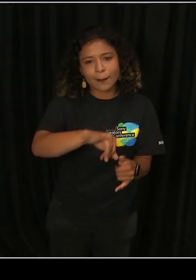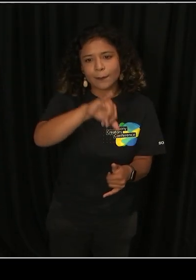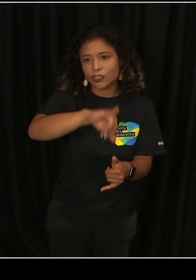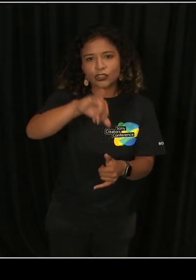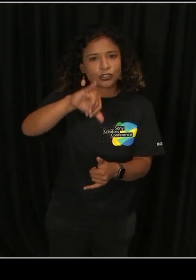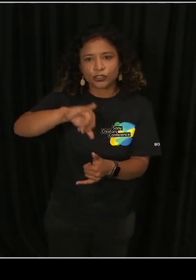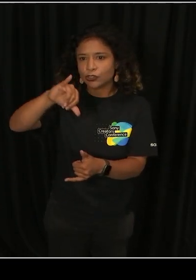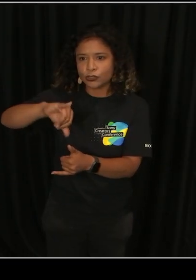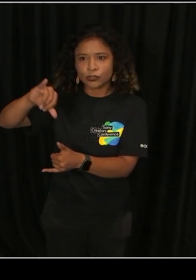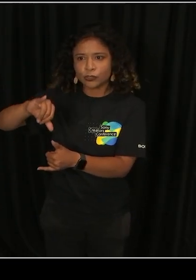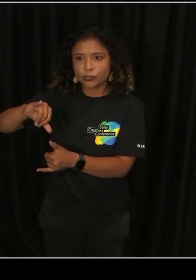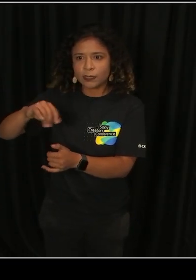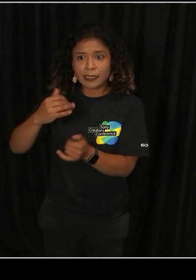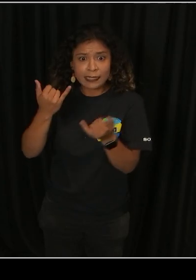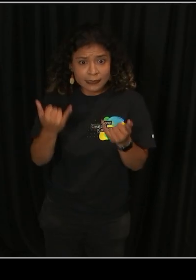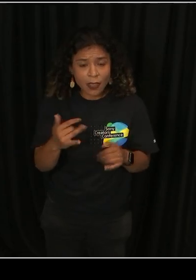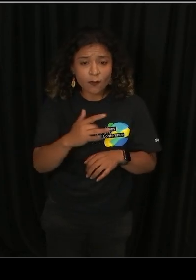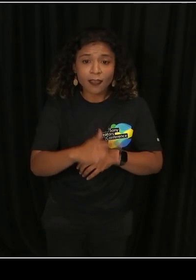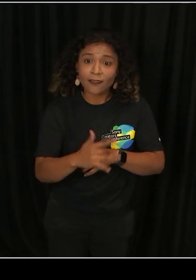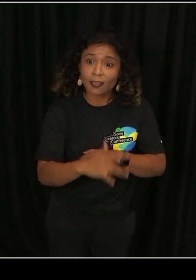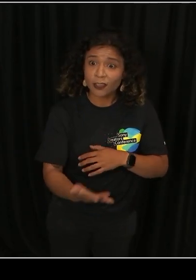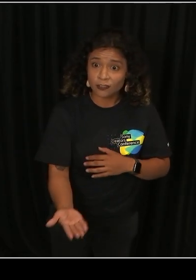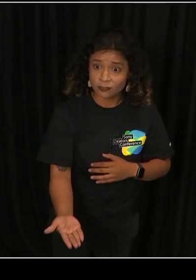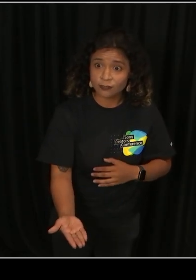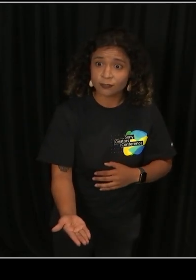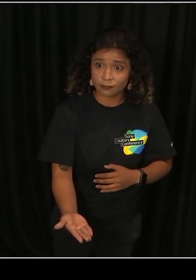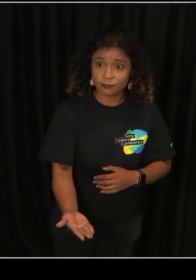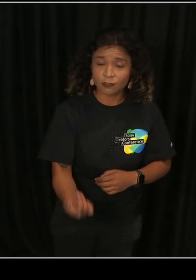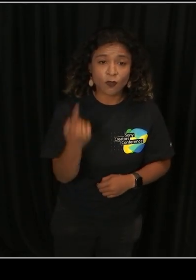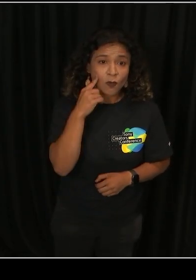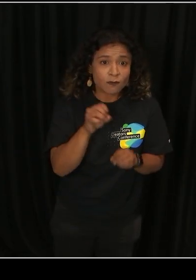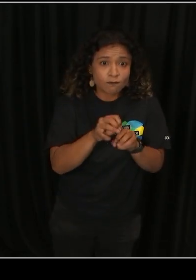And this is all available sub-second latency for the broadcasters to access.